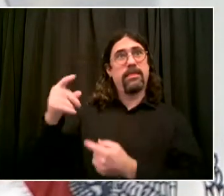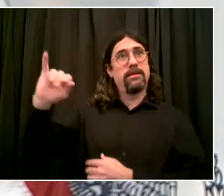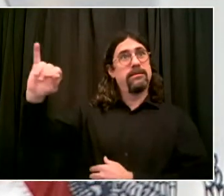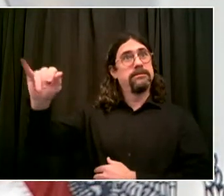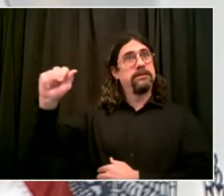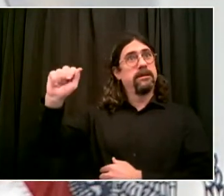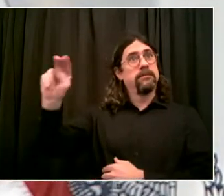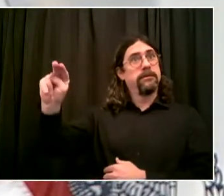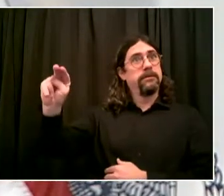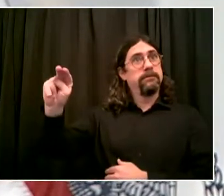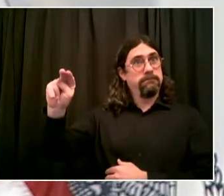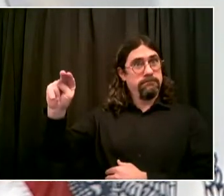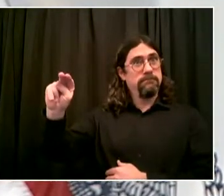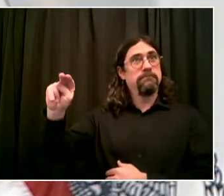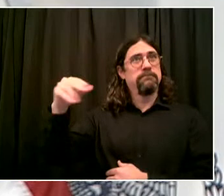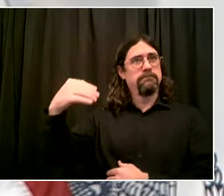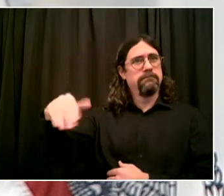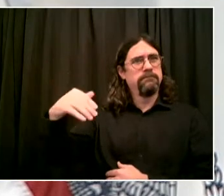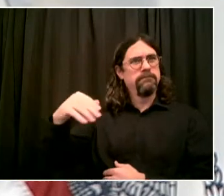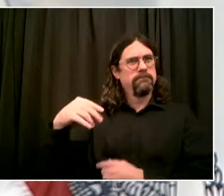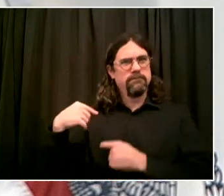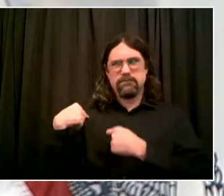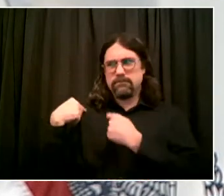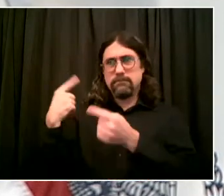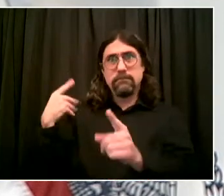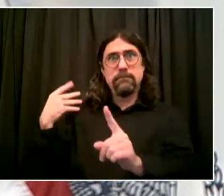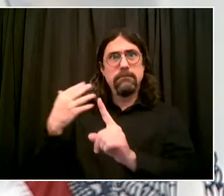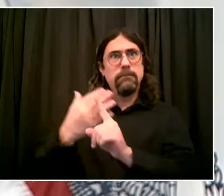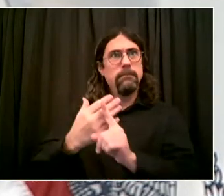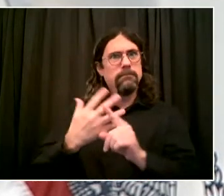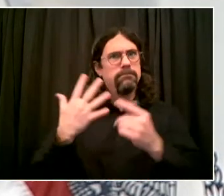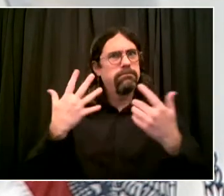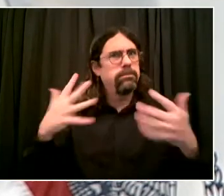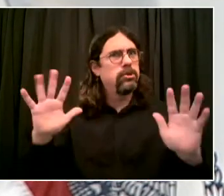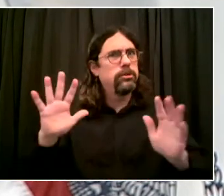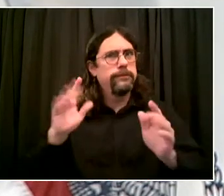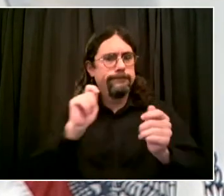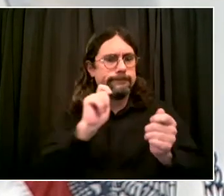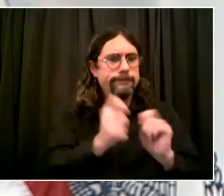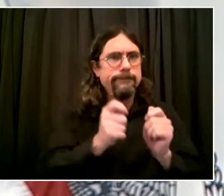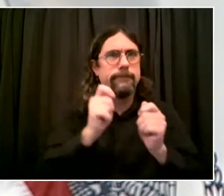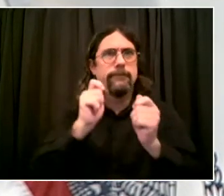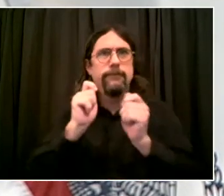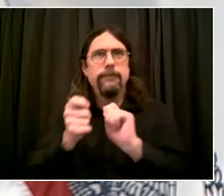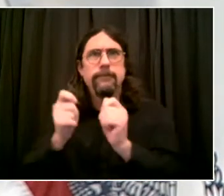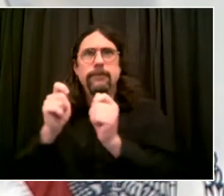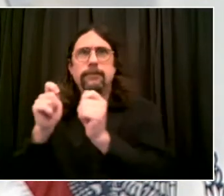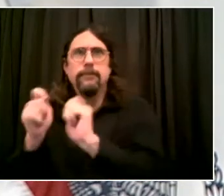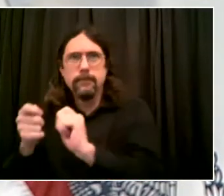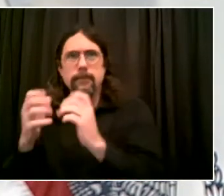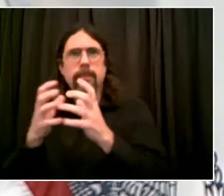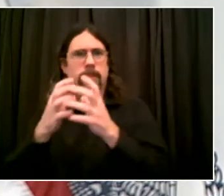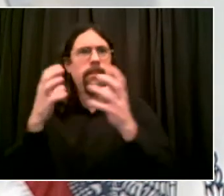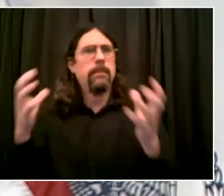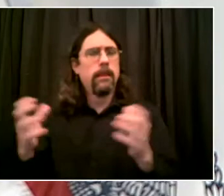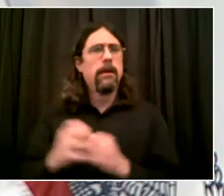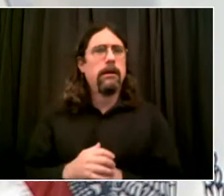THIS MONTH OF JANUARY HAS BEEN A TIME OF TREMENDOUS TRANSFORMATION